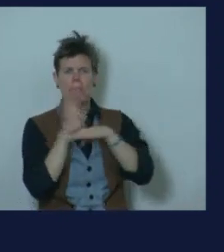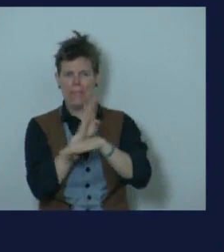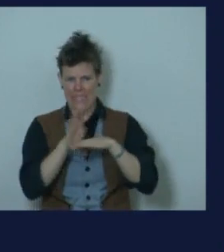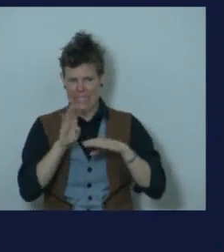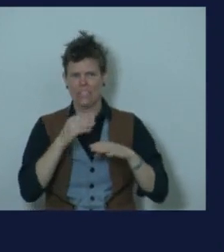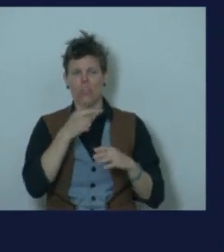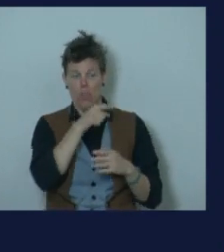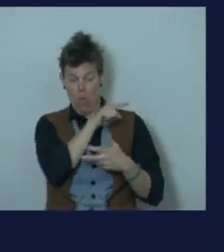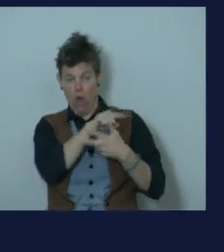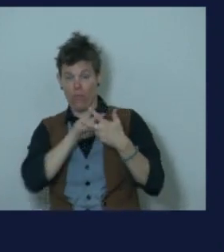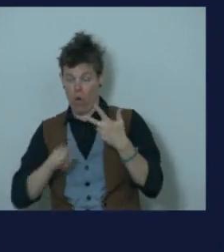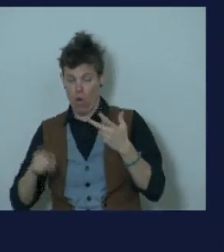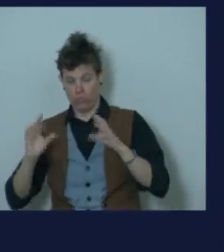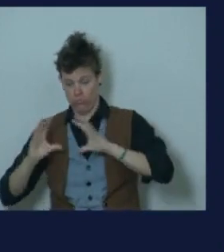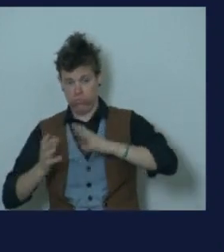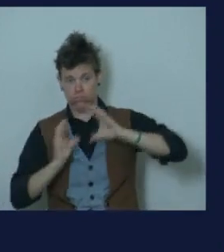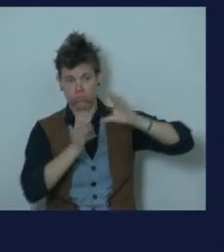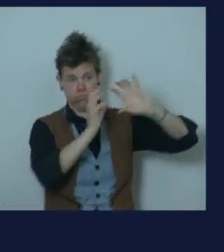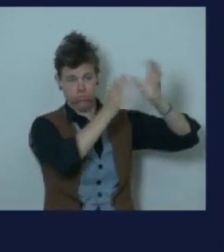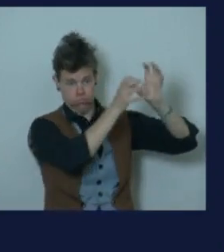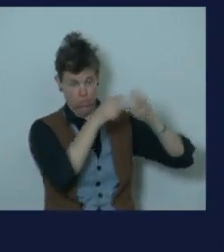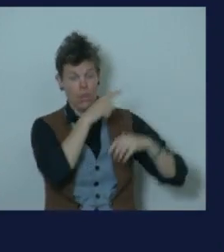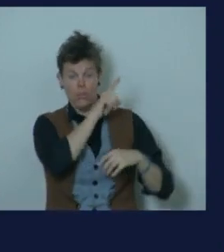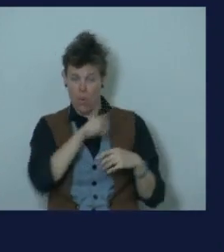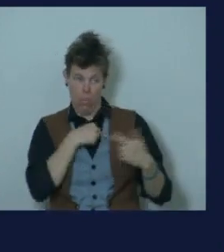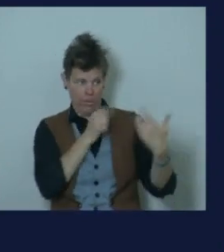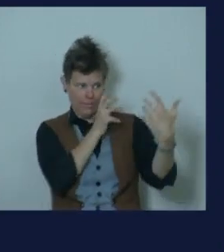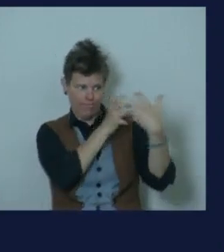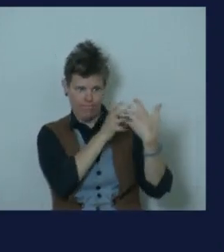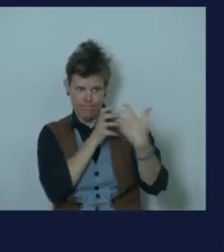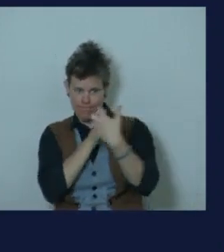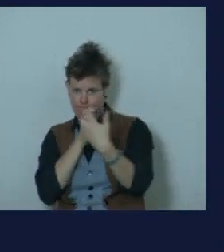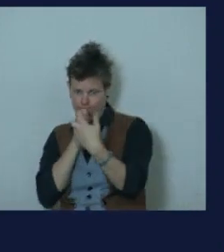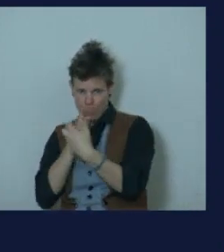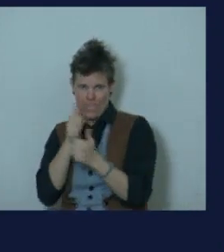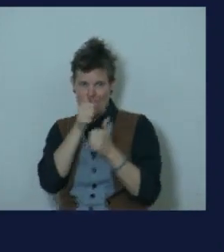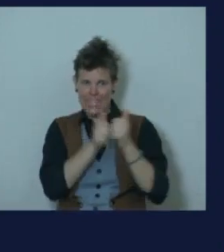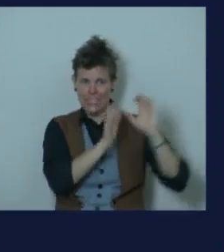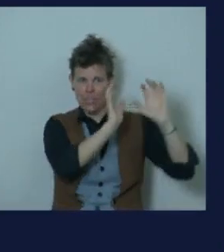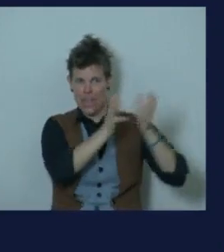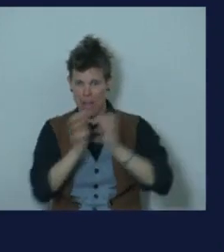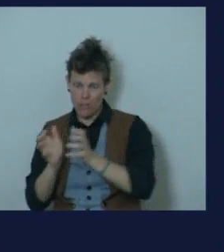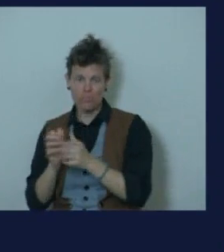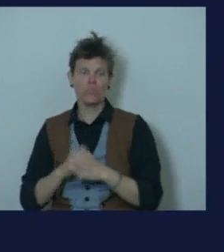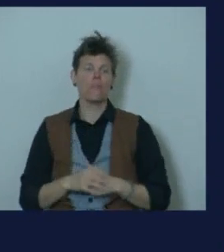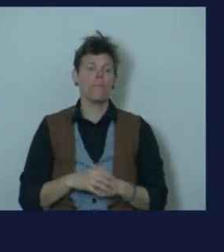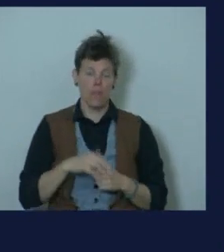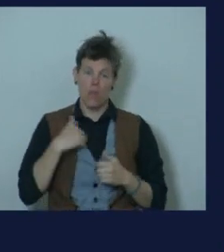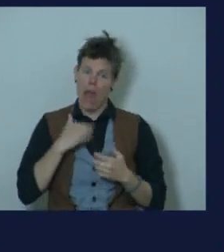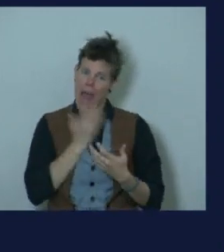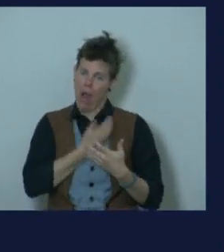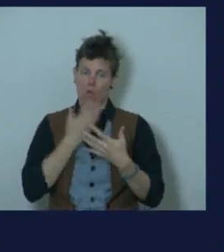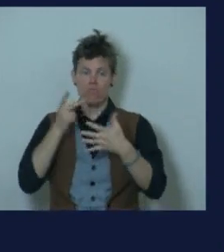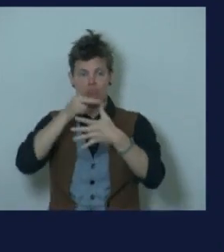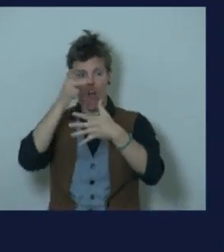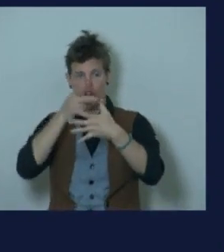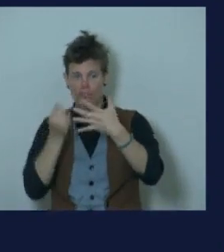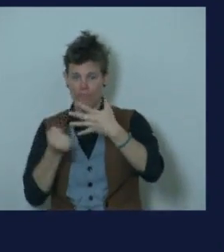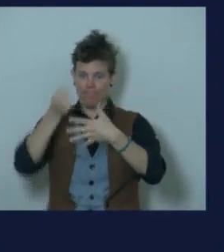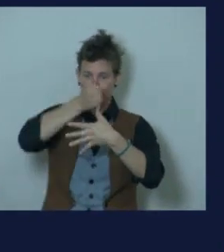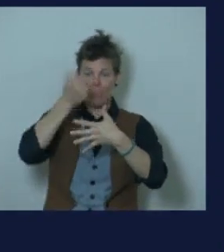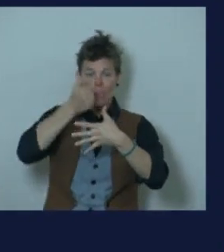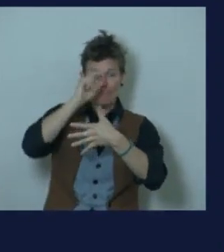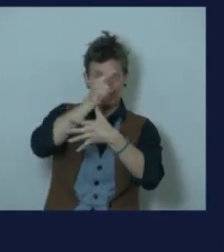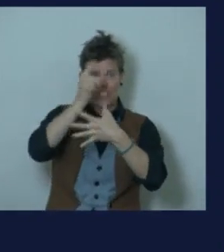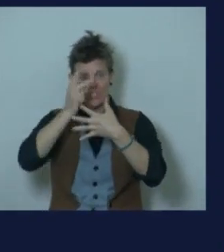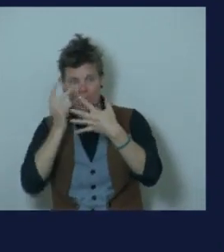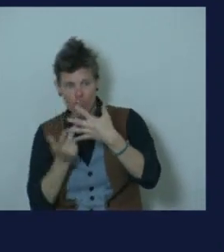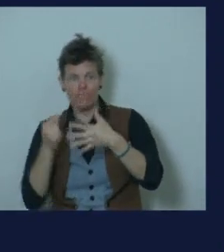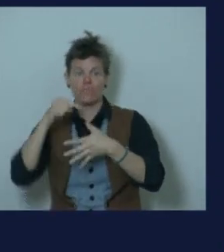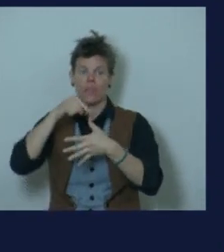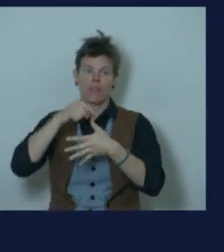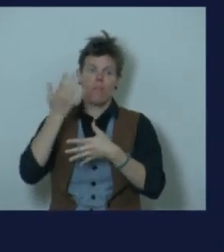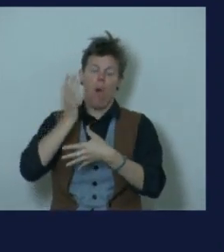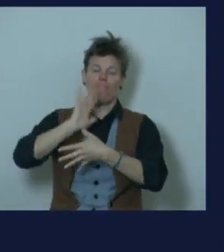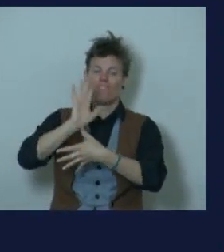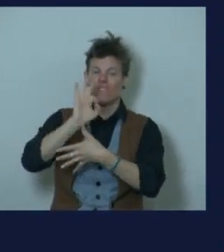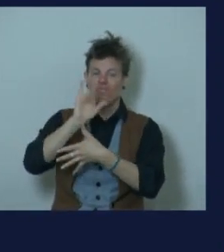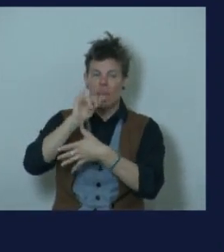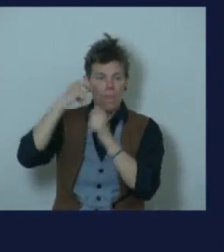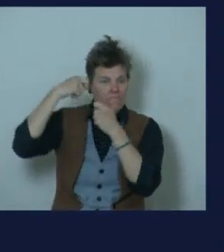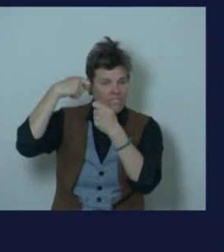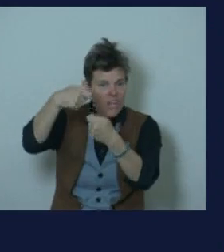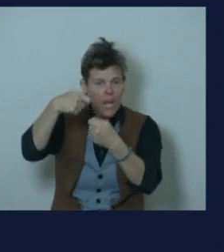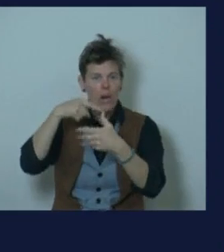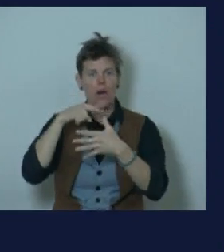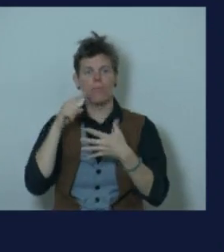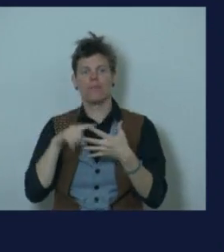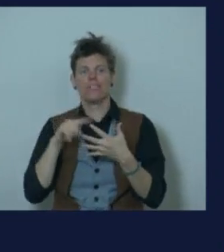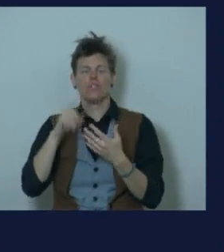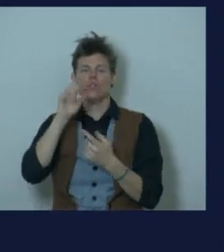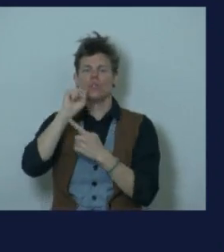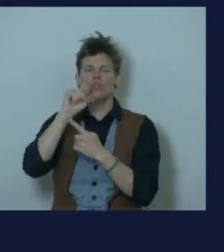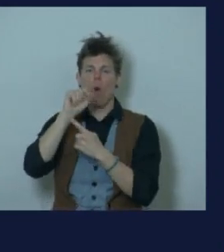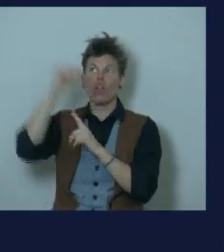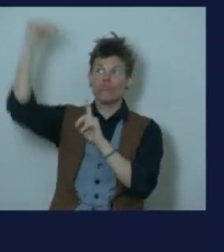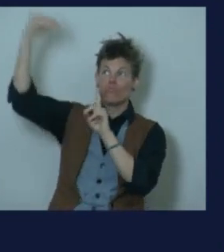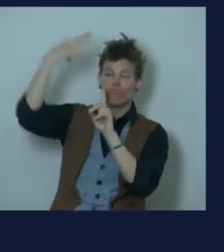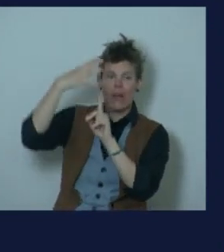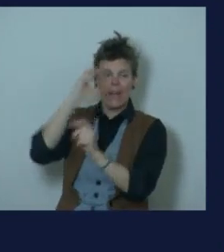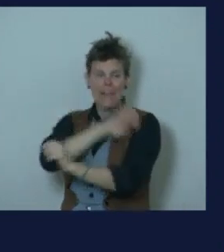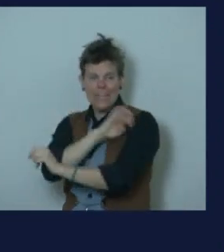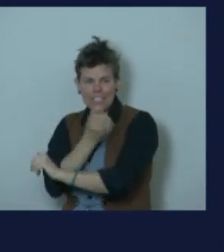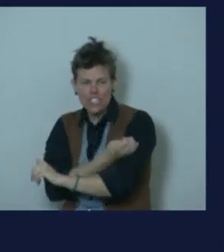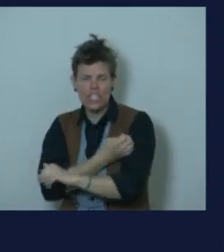BUT WE HAVE HERE IS A REPRESENTATIVE OF SMALL, MEDIUM, LARGE AND GEOGRAPHICALLY BALANCED, AND THEY FIT NEARLY SQUARELY WITH OUR ECONOMIC PRIORITIES AS A STATE.